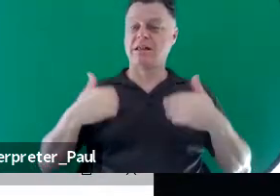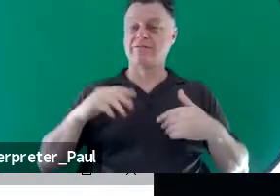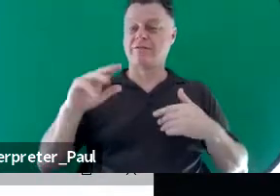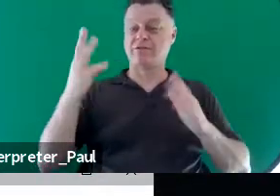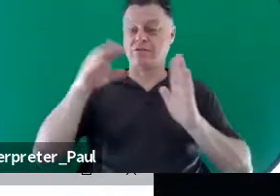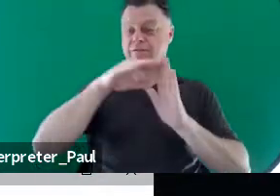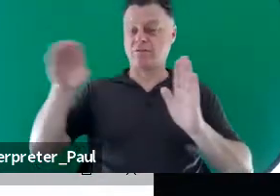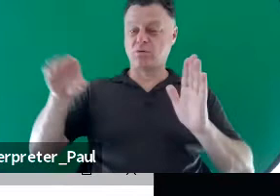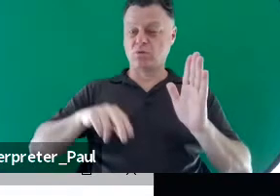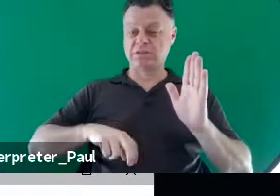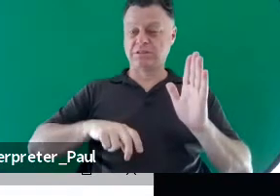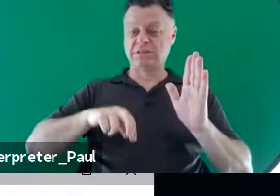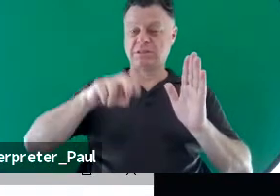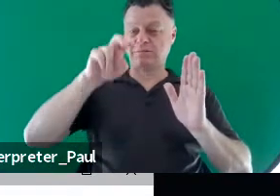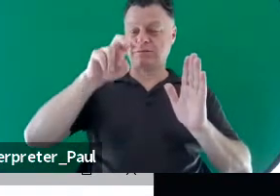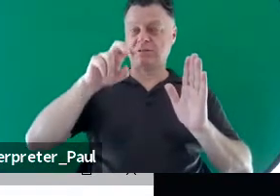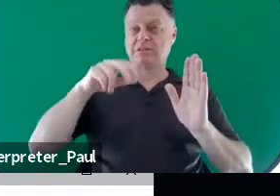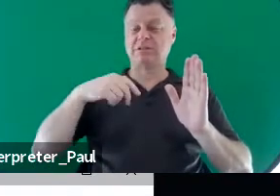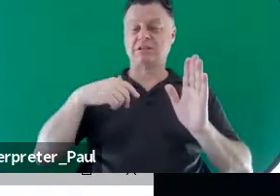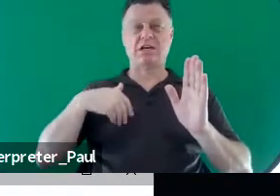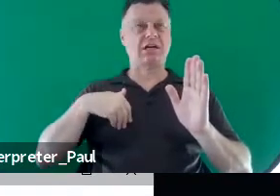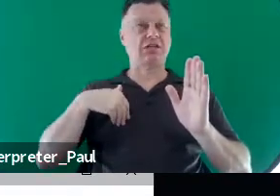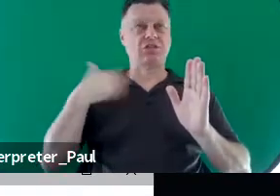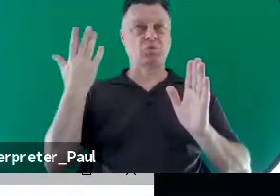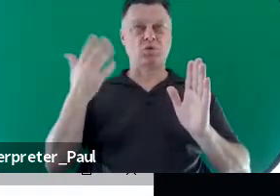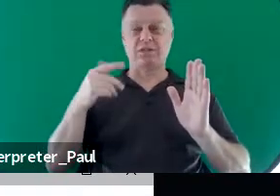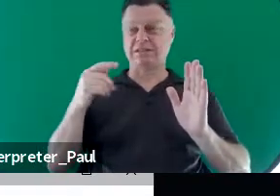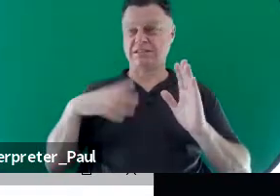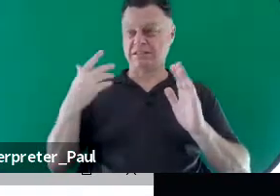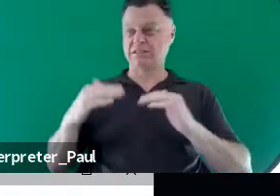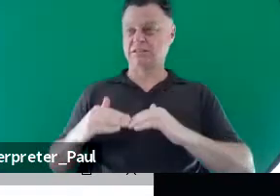and I never wanted to face the indignance of not being able to walk up my own stairs.